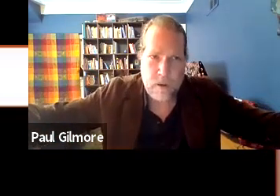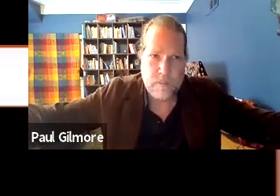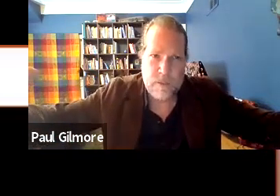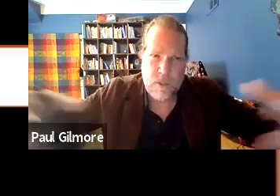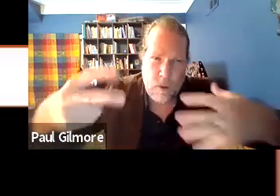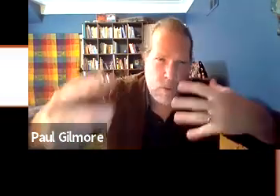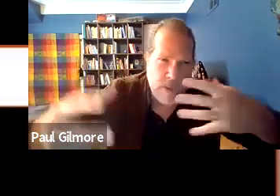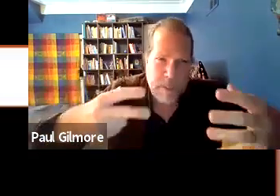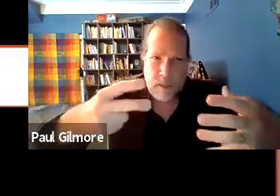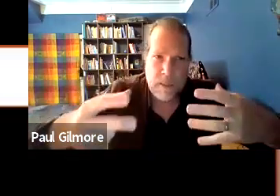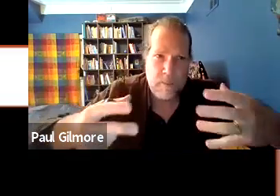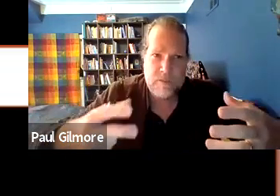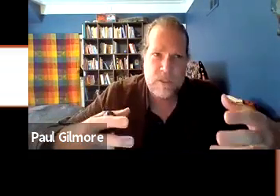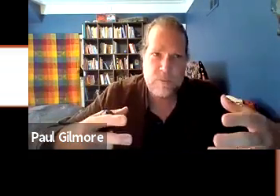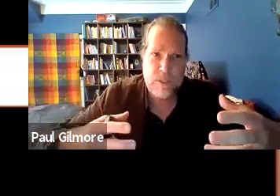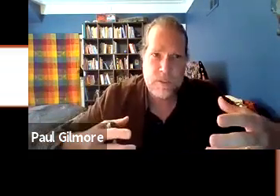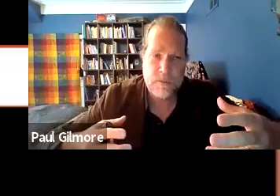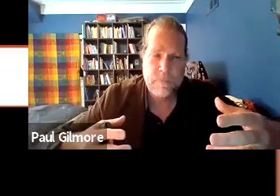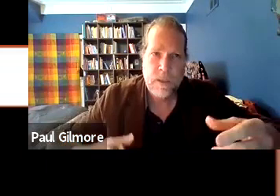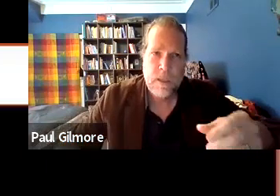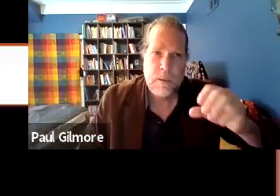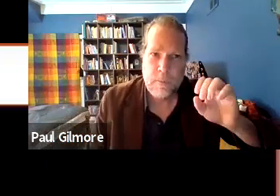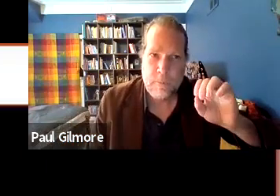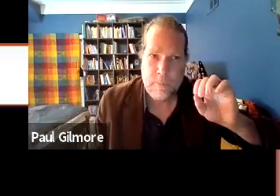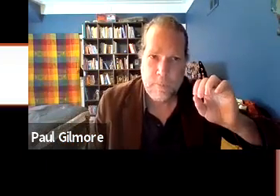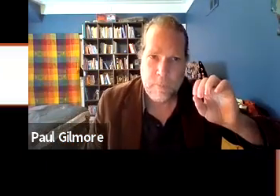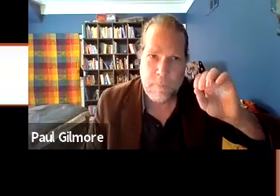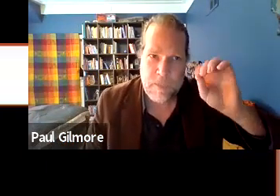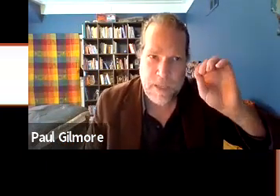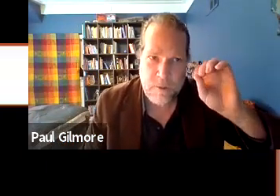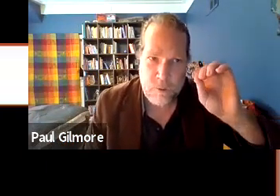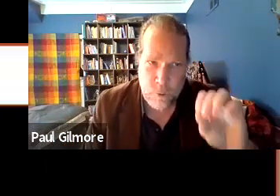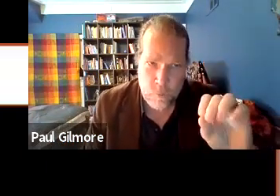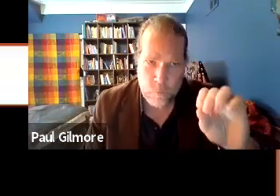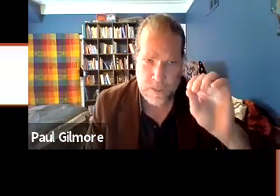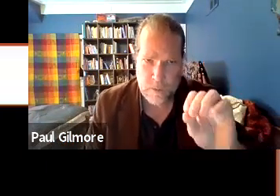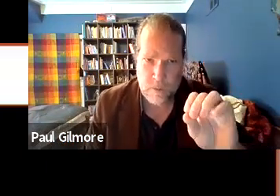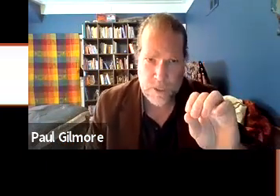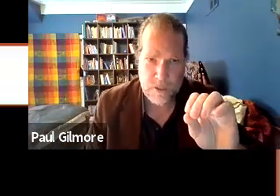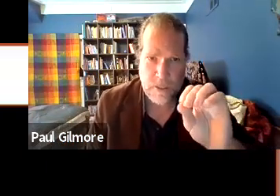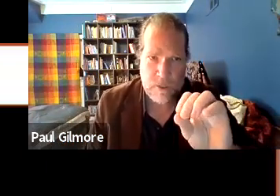arms, there's always been a little bit of suspicion. But that new immigration that you